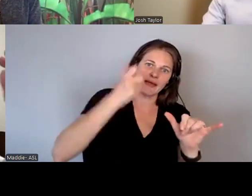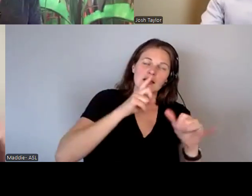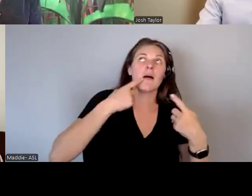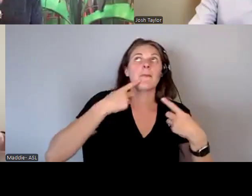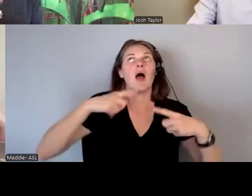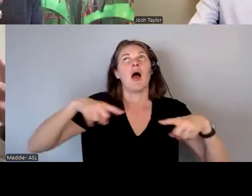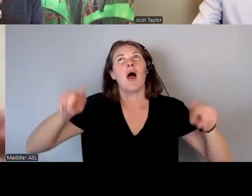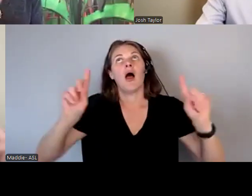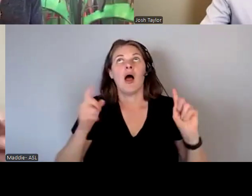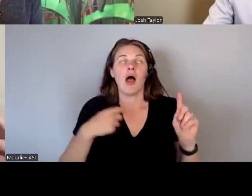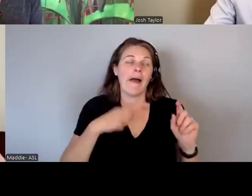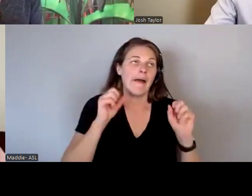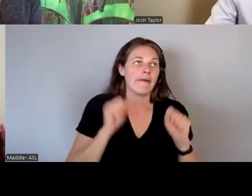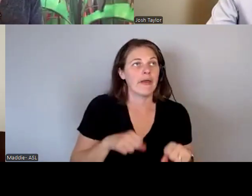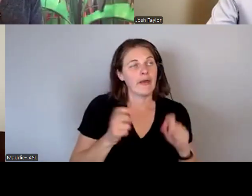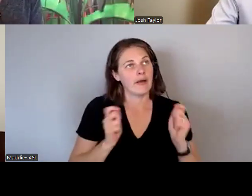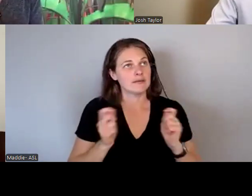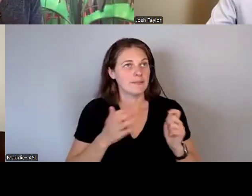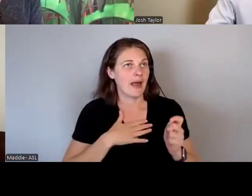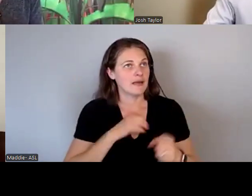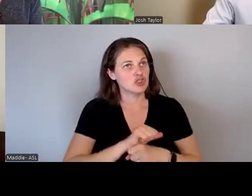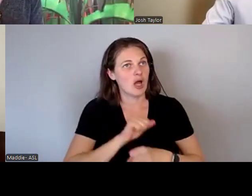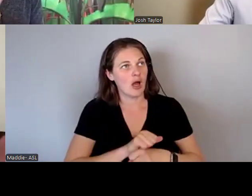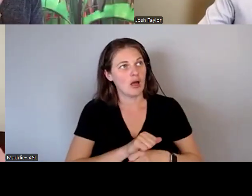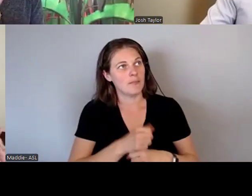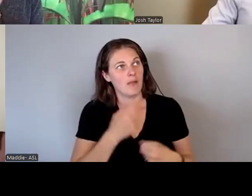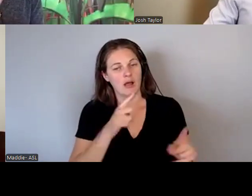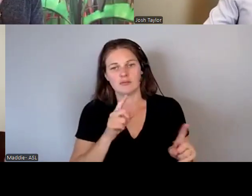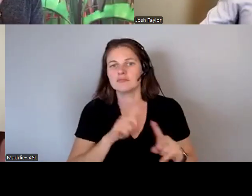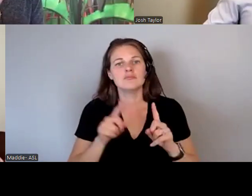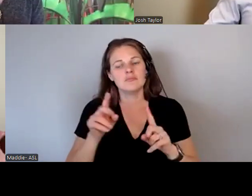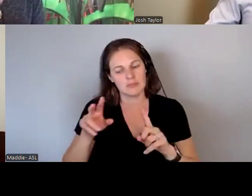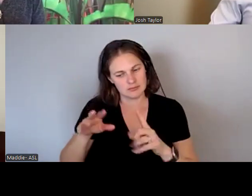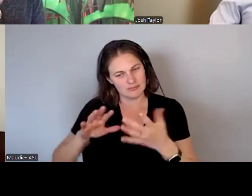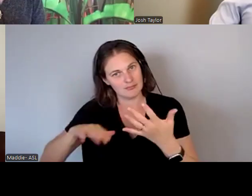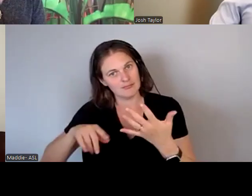where they can customize, we're going to see those entry-level jobs staying much longer